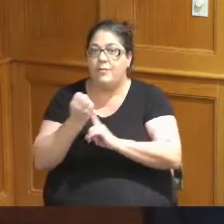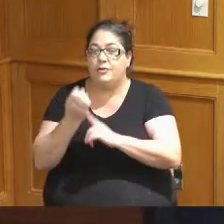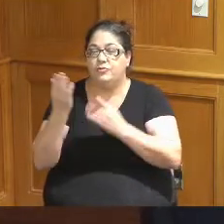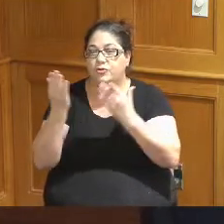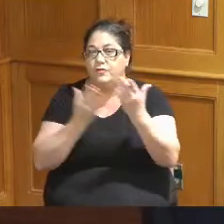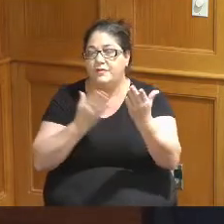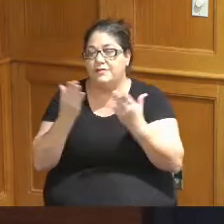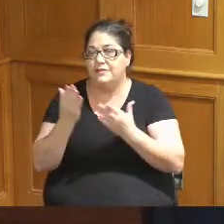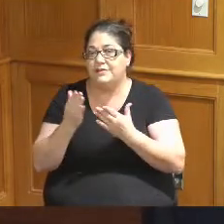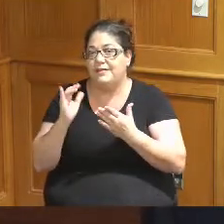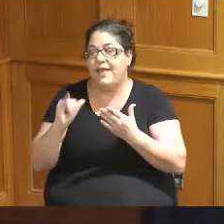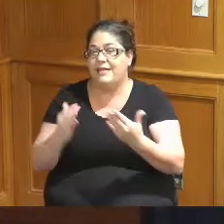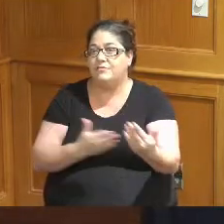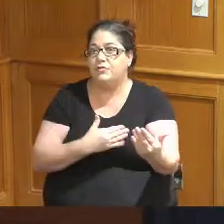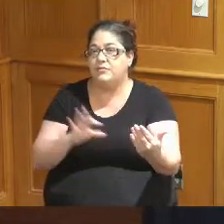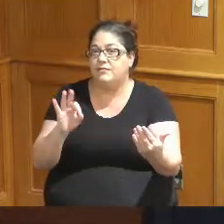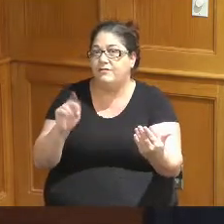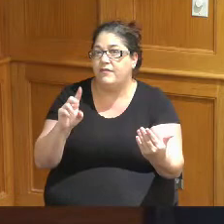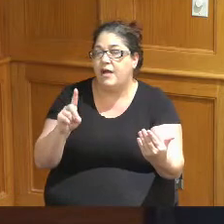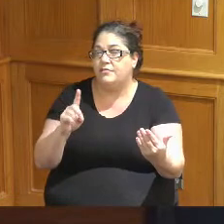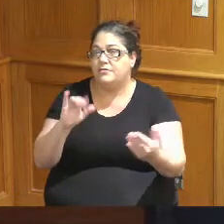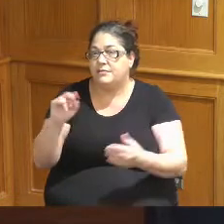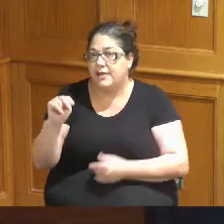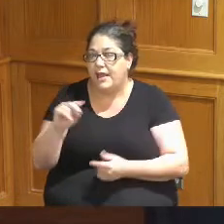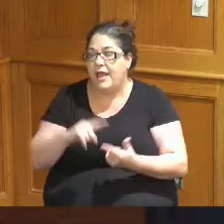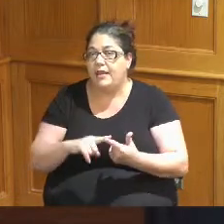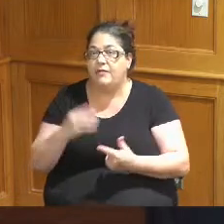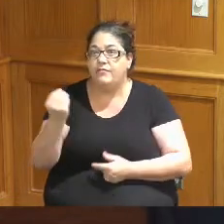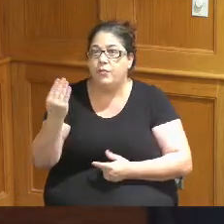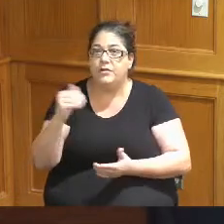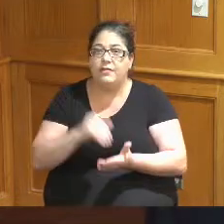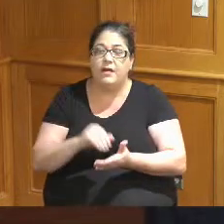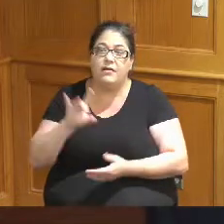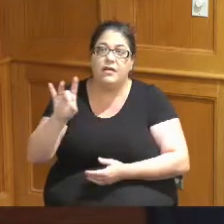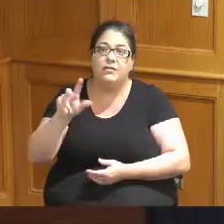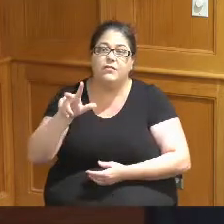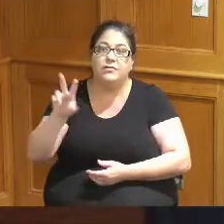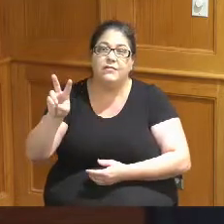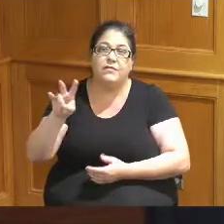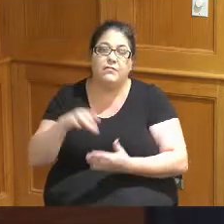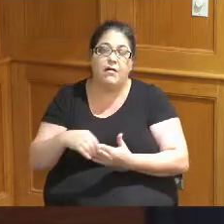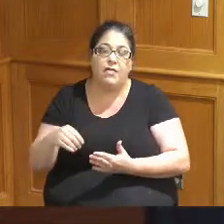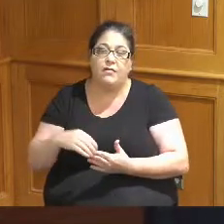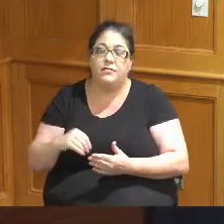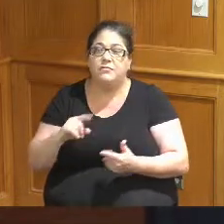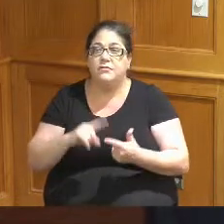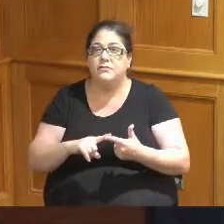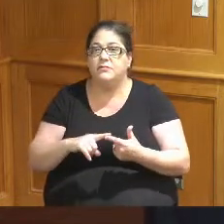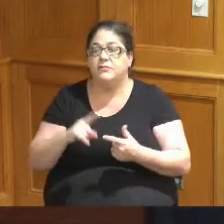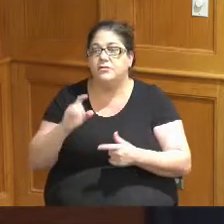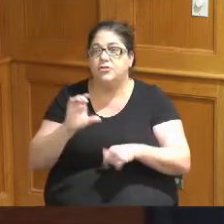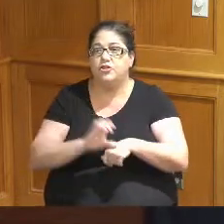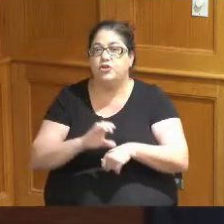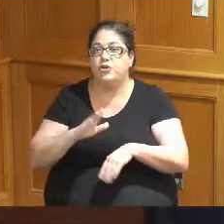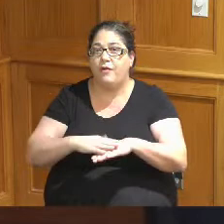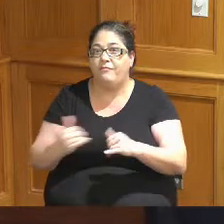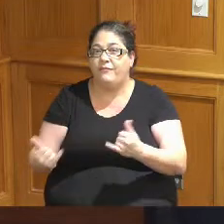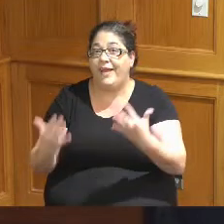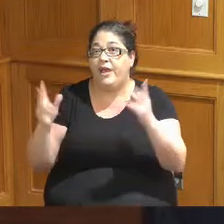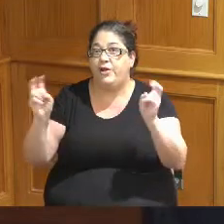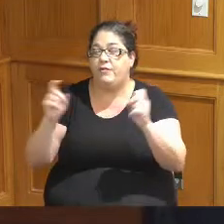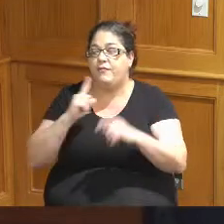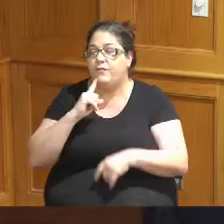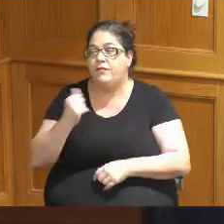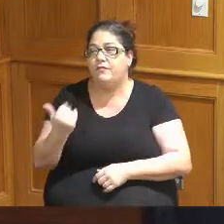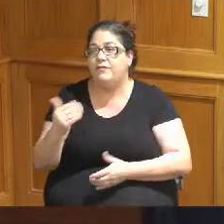this is music fund Cincinnati for 14 837 a grant to church on fire for fifteen thousand dollars